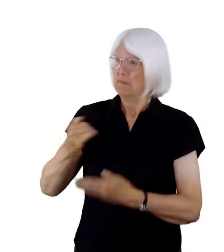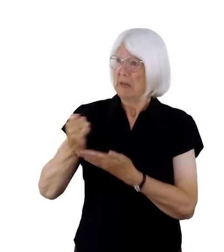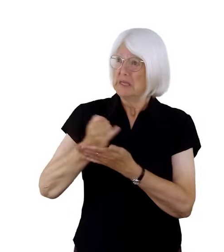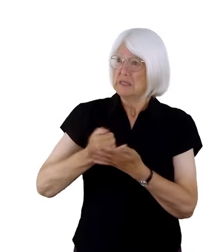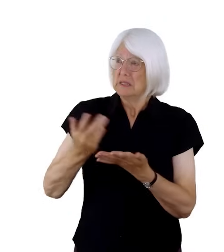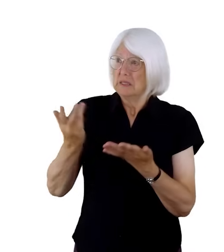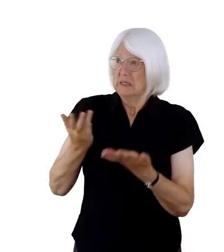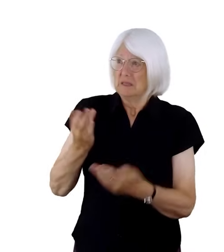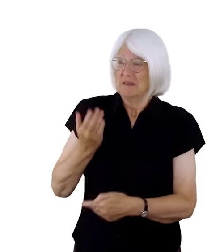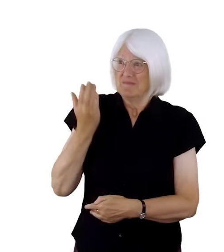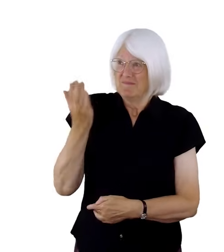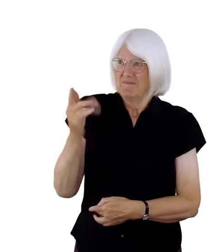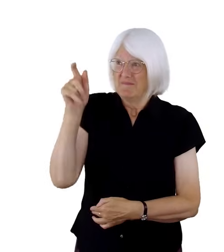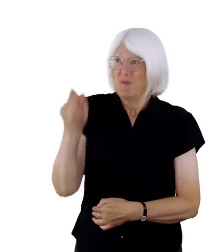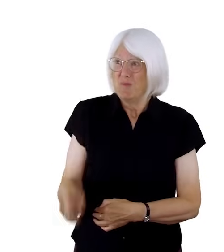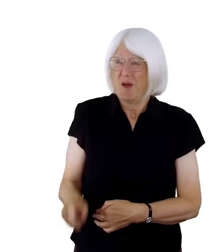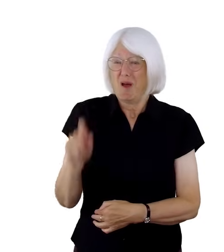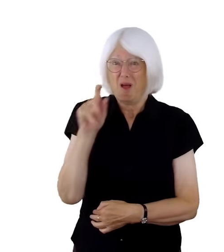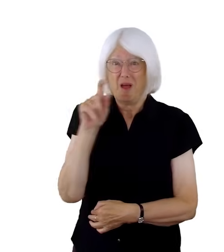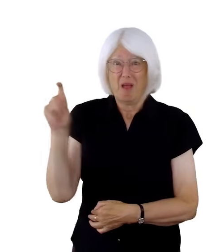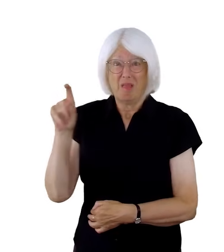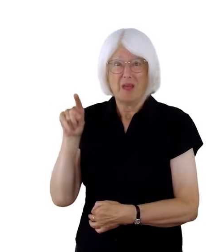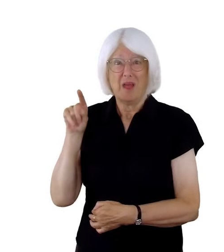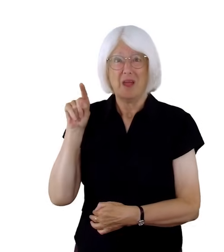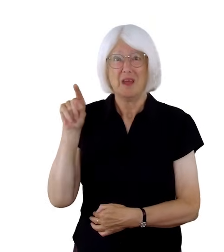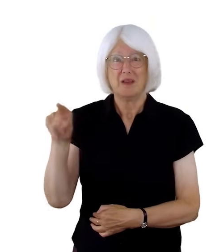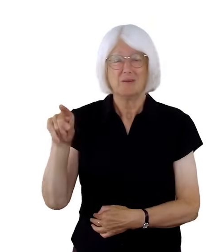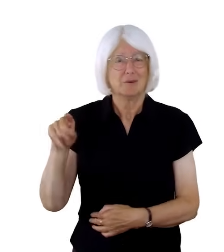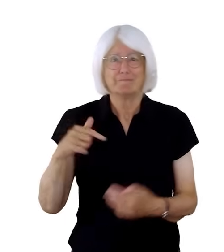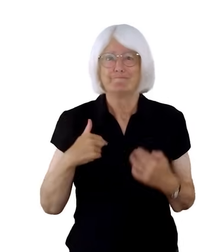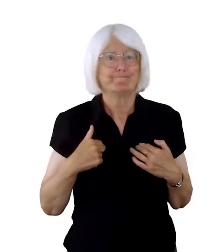To see my sin upon that cross